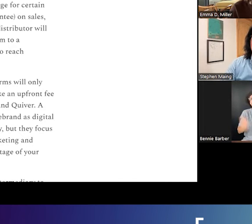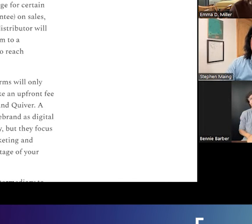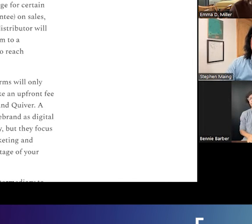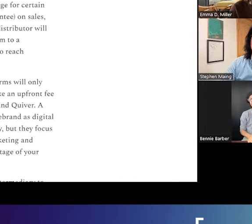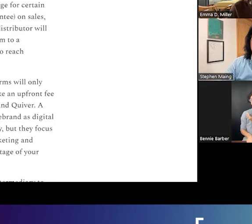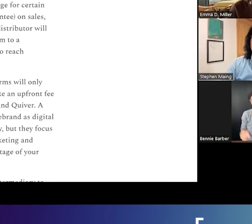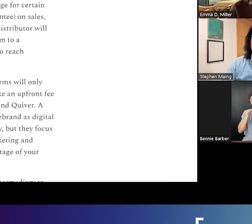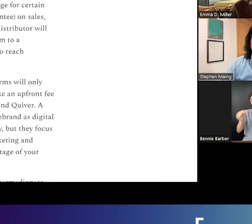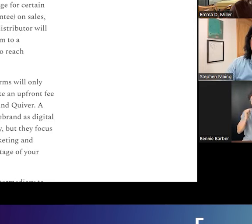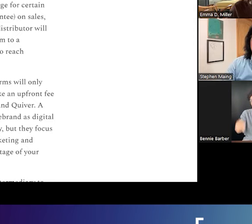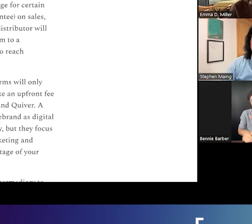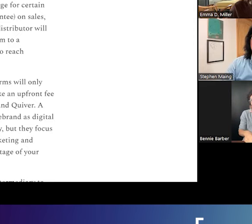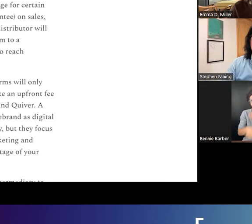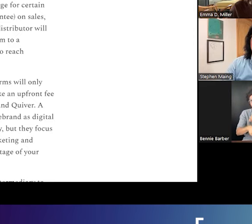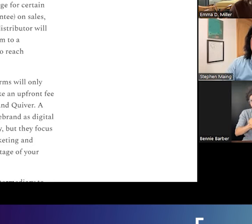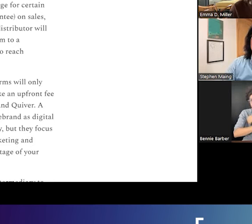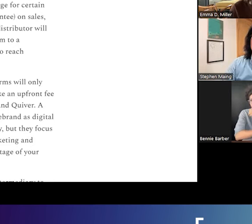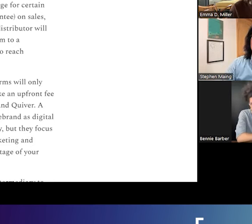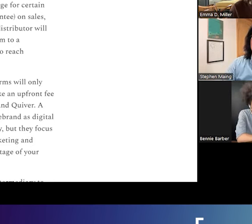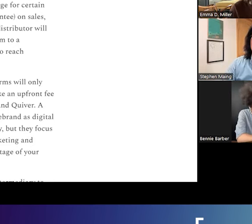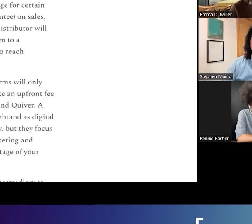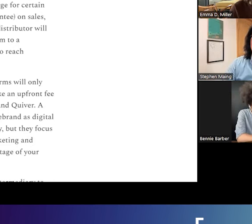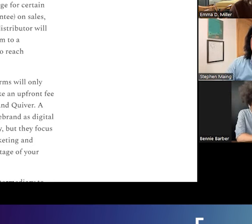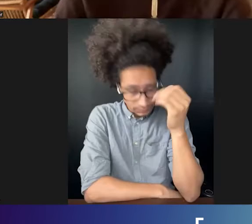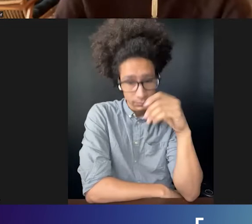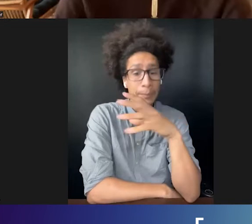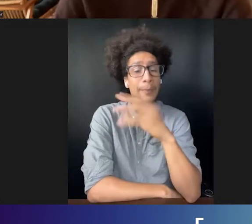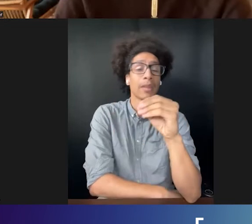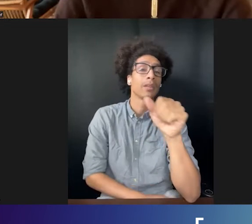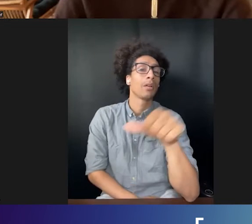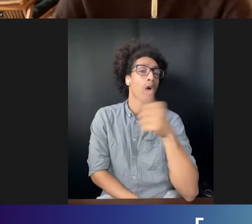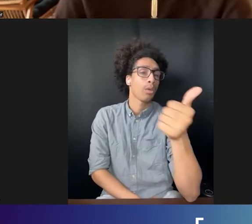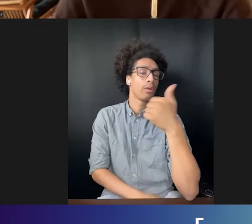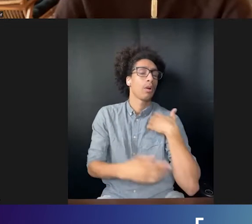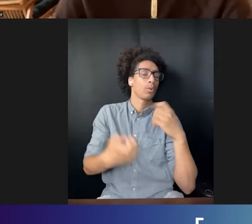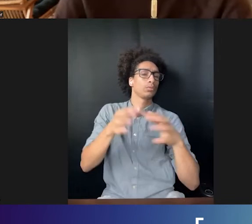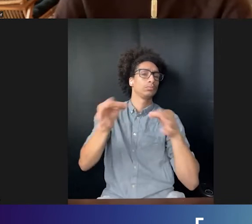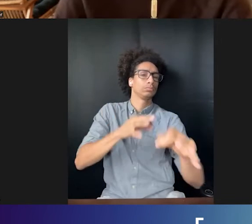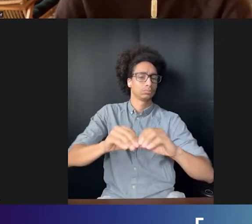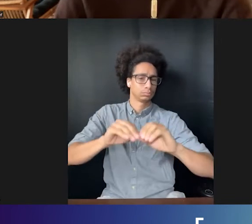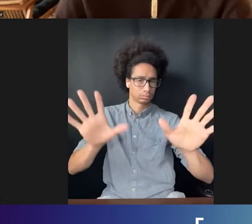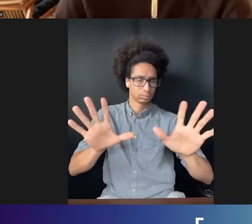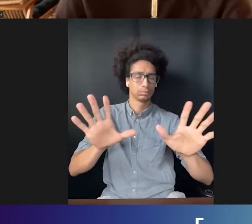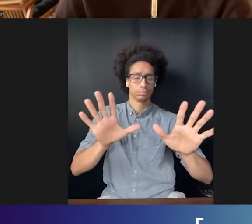So the other thing I just want to clarify for people is this idea of sales advance.